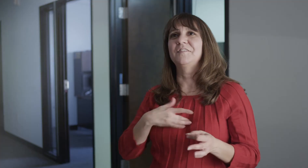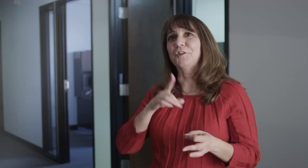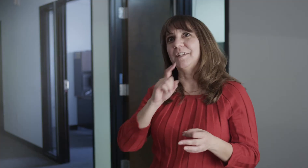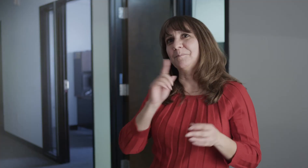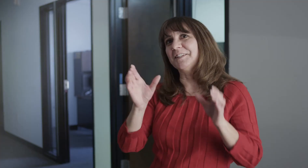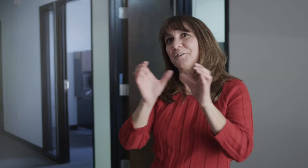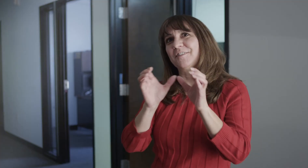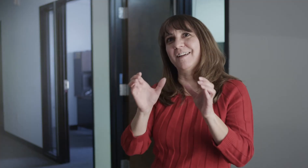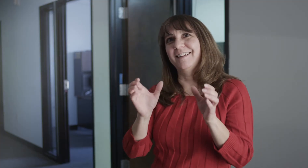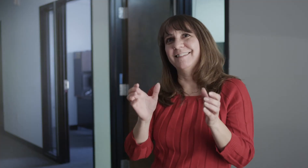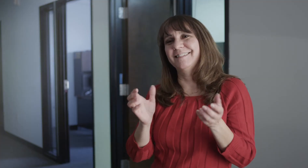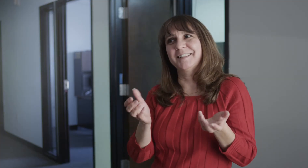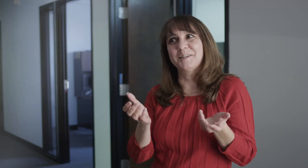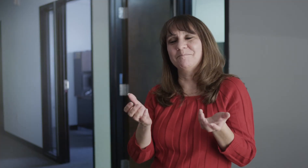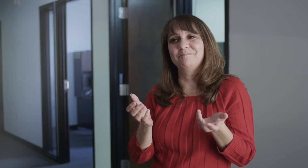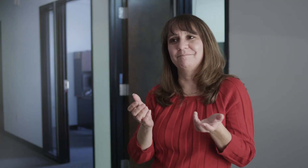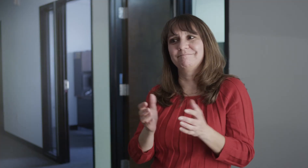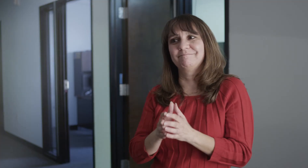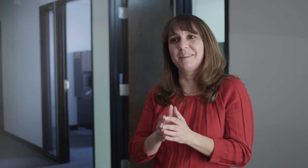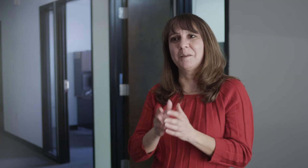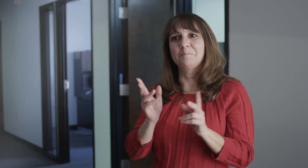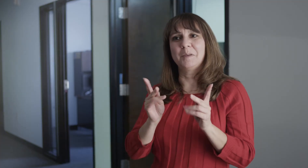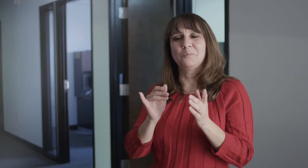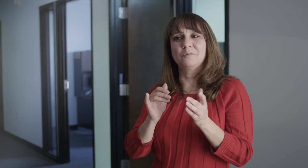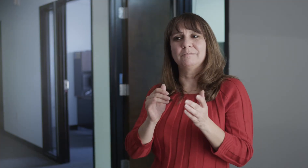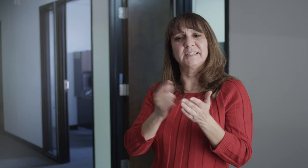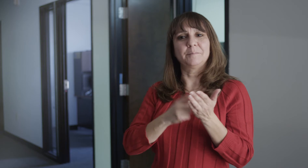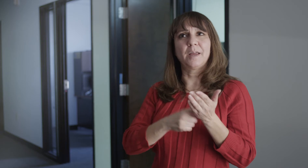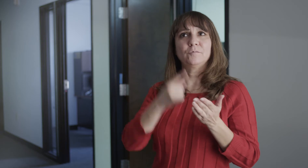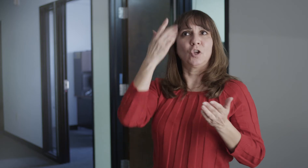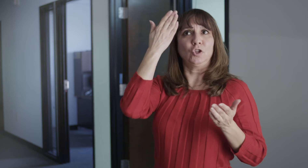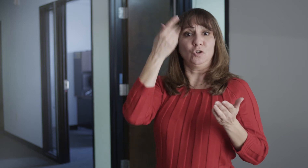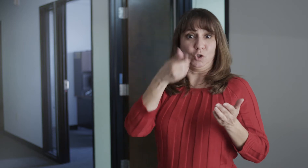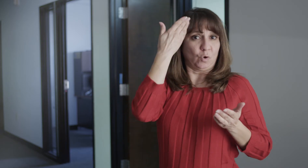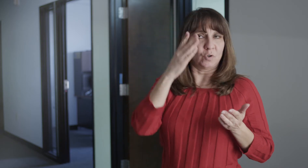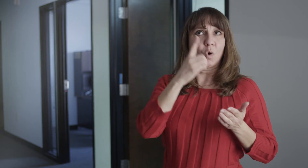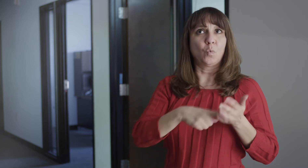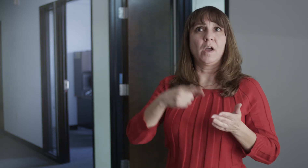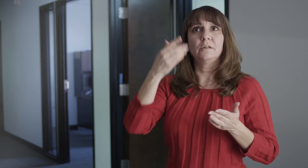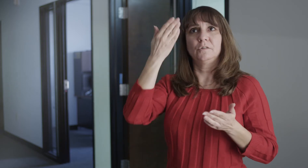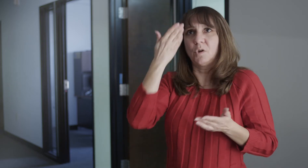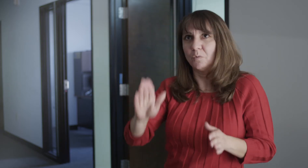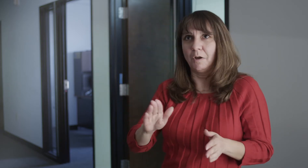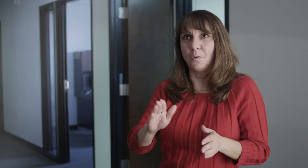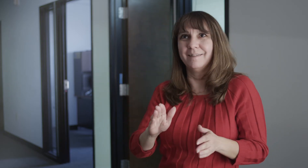I definitely feel you need to be certified. Sometimes you don't know what you don't know.